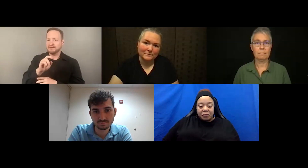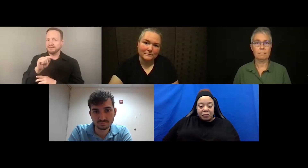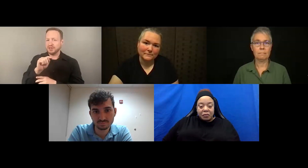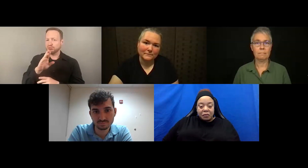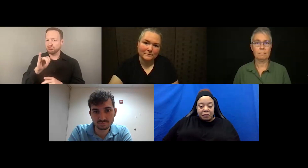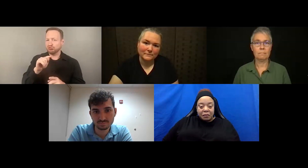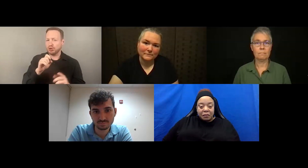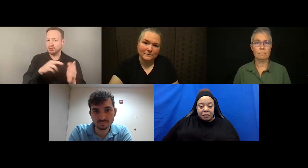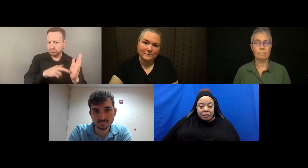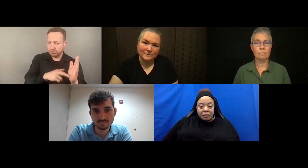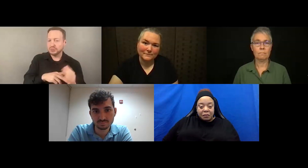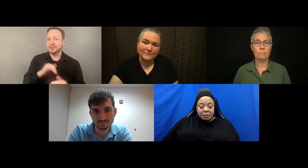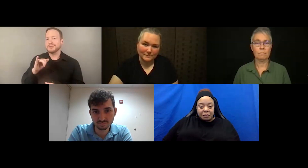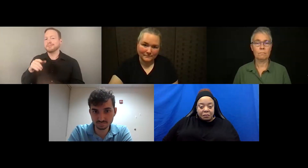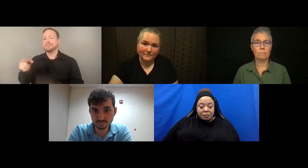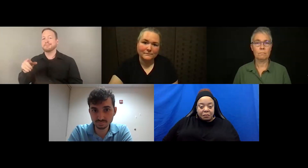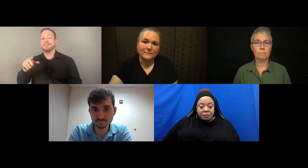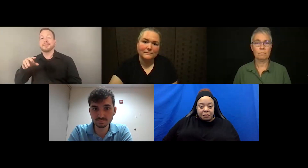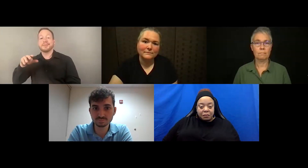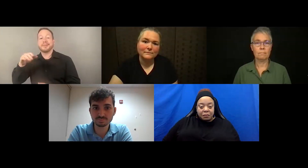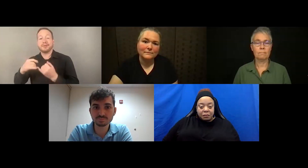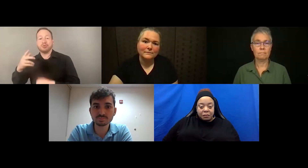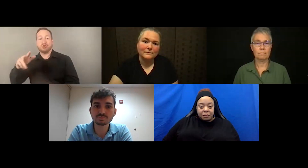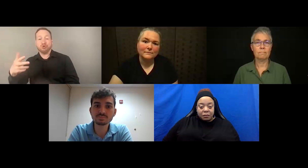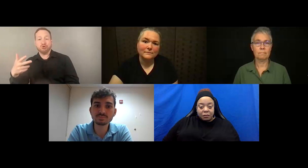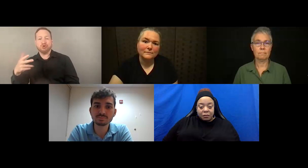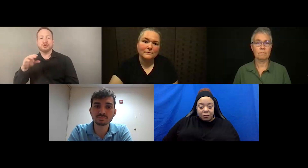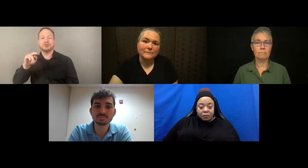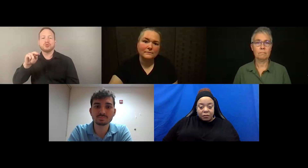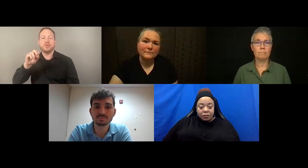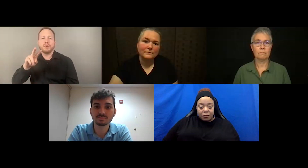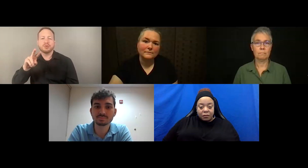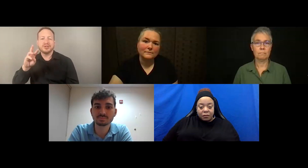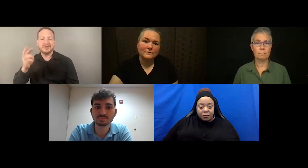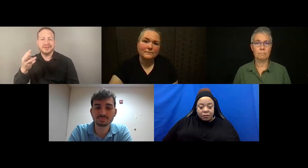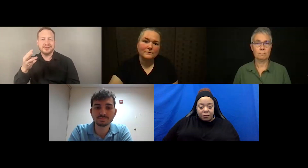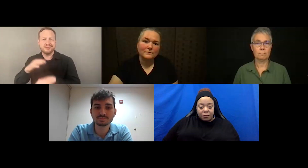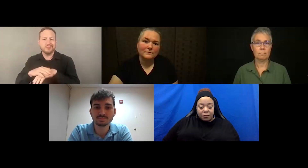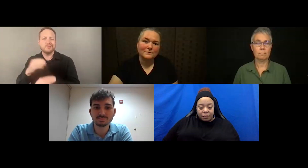You can register through Eventbrite. The third session will be on